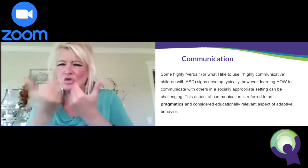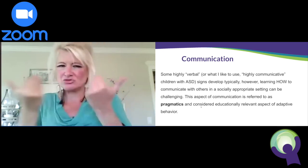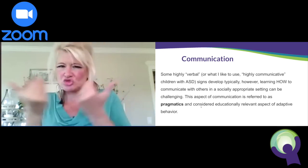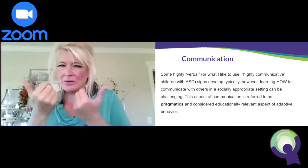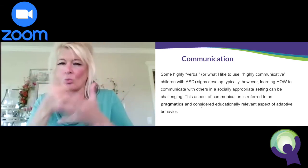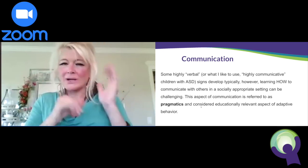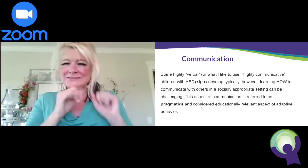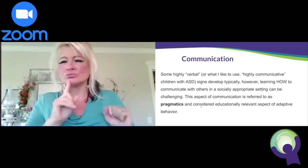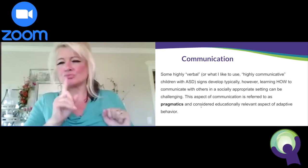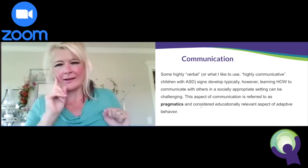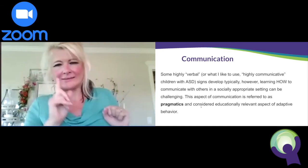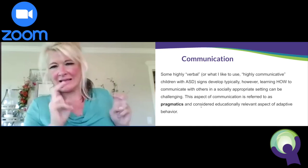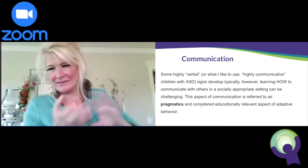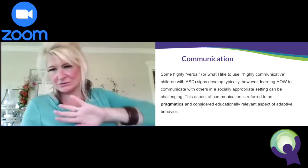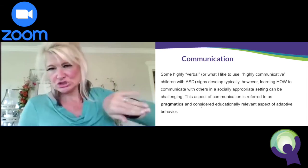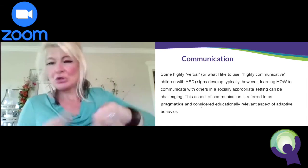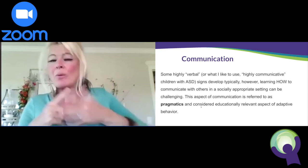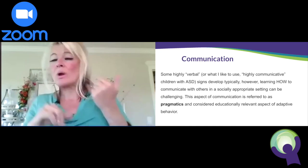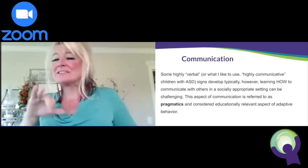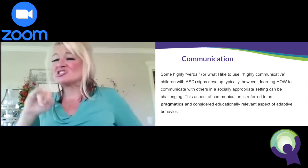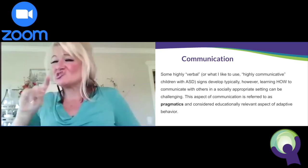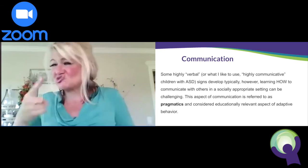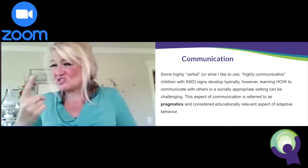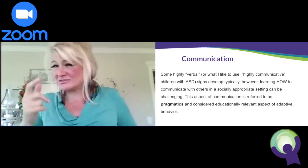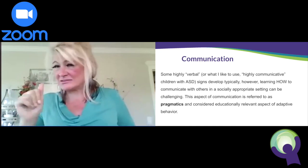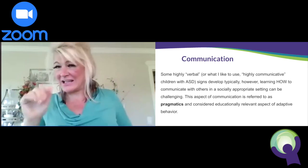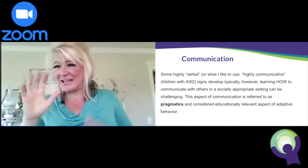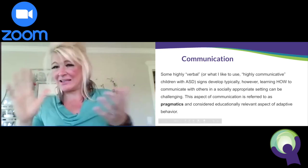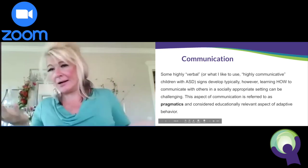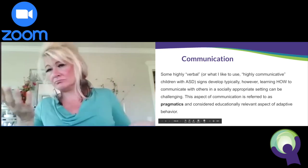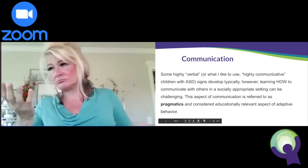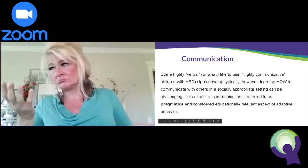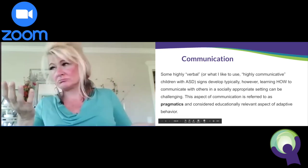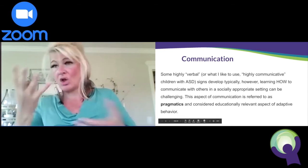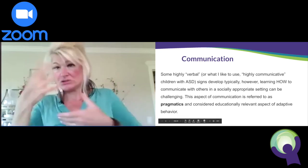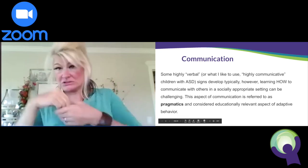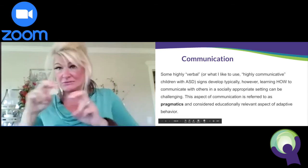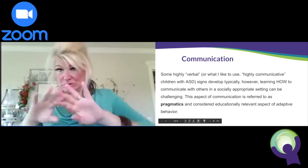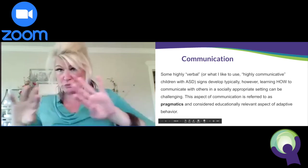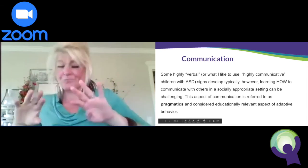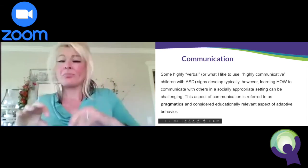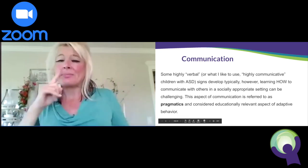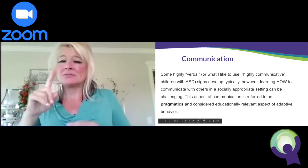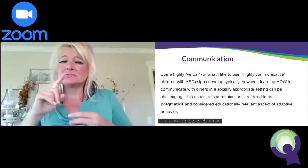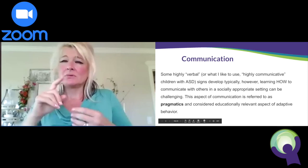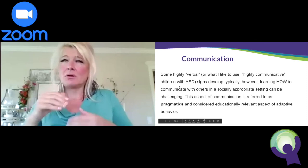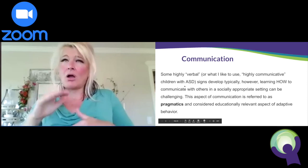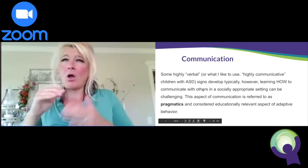important. It really can separate what is it related to. Is it related to their ASD?